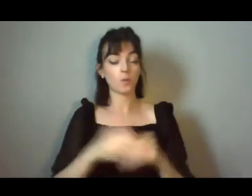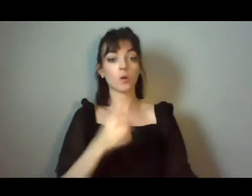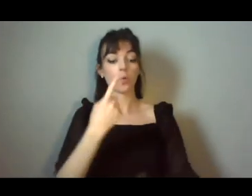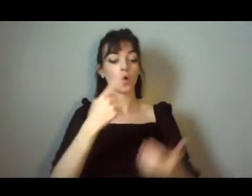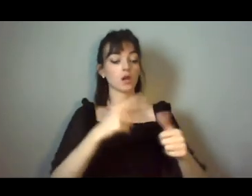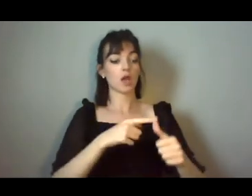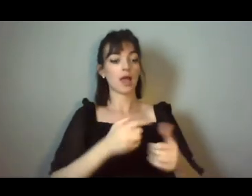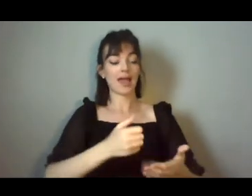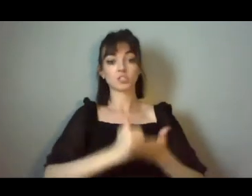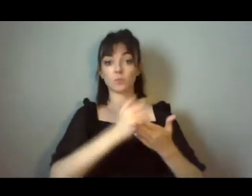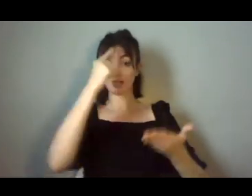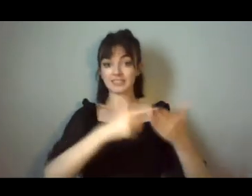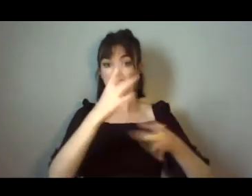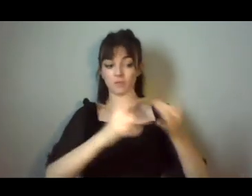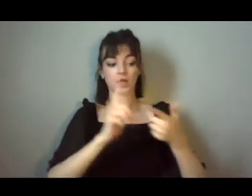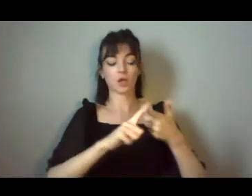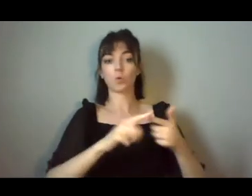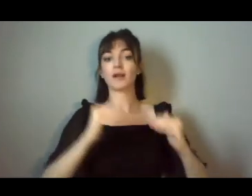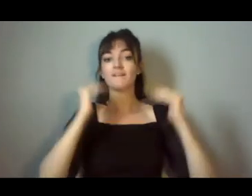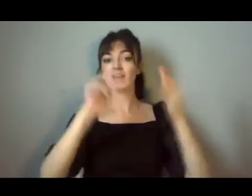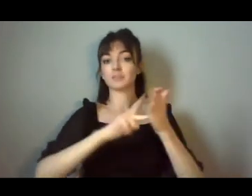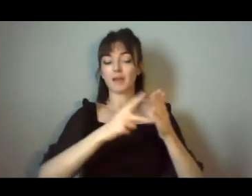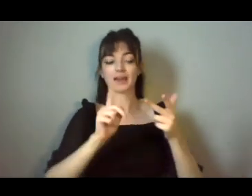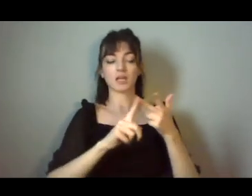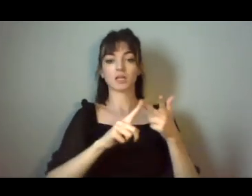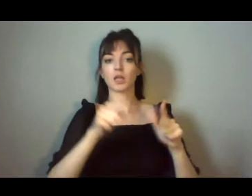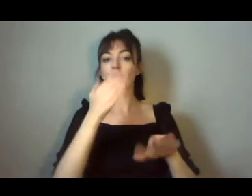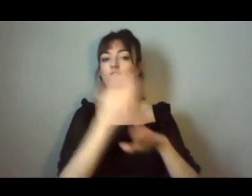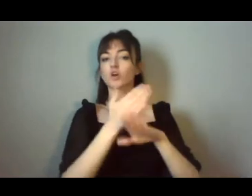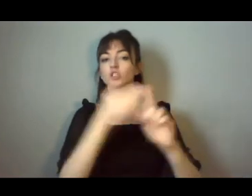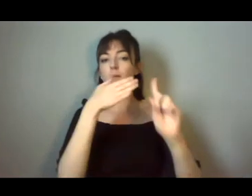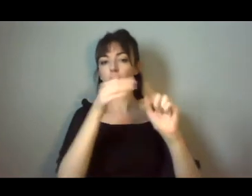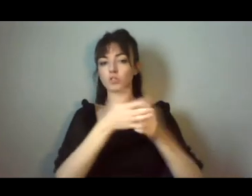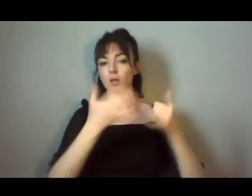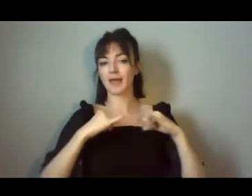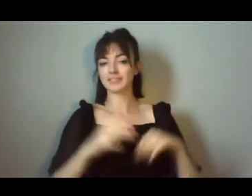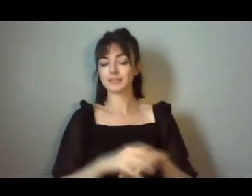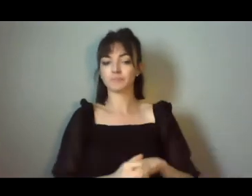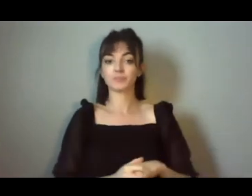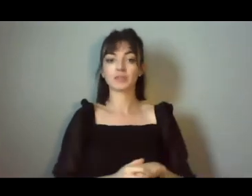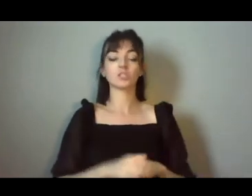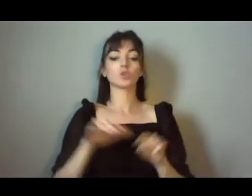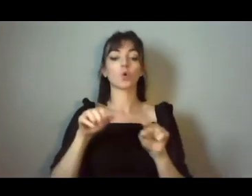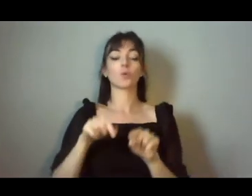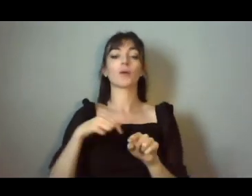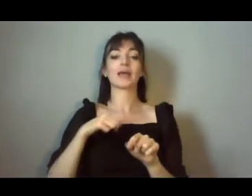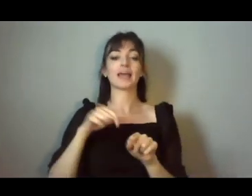one on advanced planning and one on the functional approach to capacity. In January, once the draft